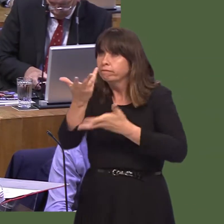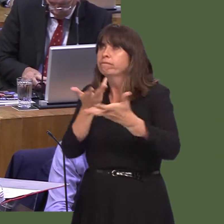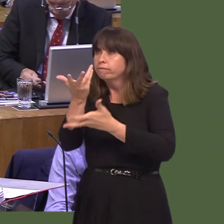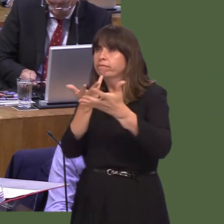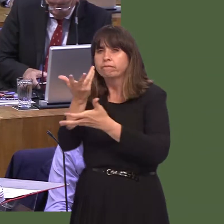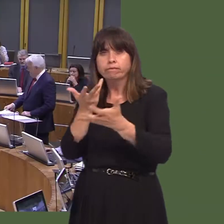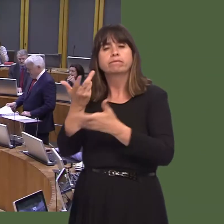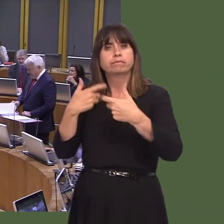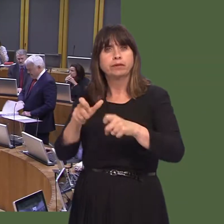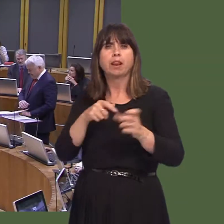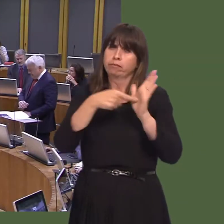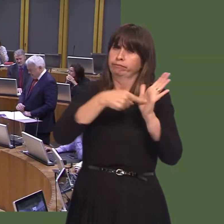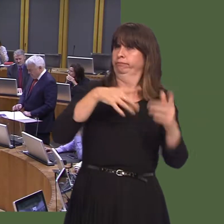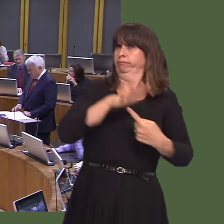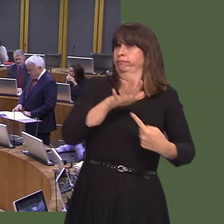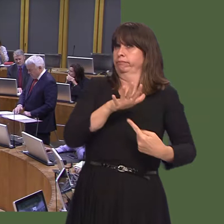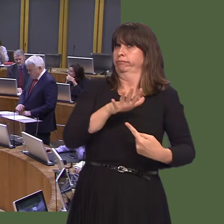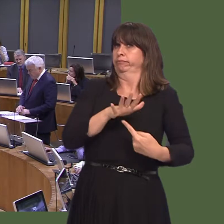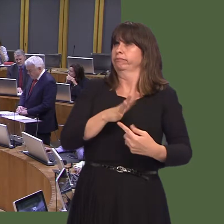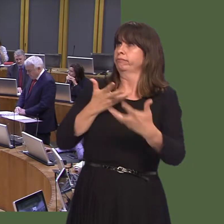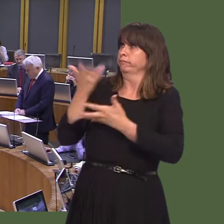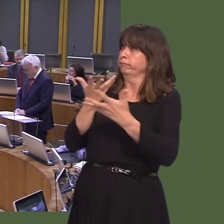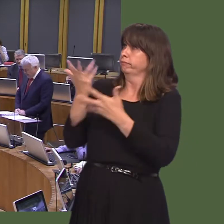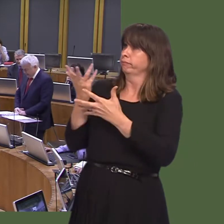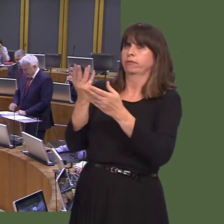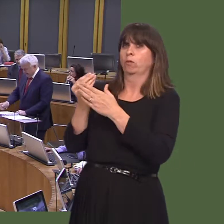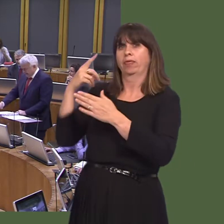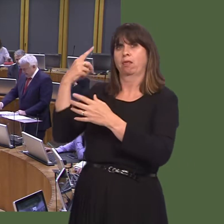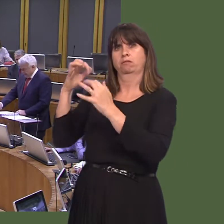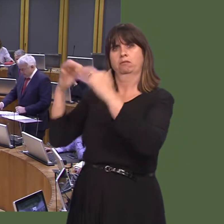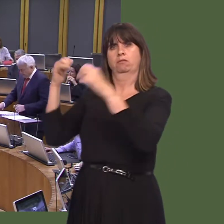Llyr Gruffydd AM: Last week, in answer to the Plaid Cymru leader here in the Assembly,